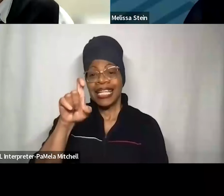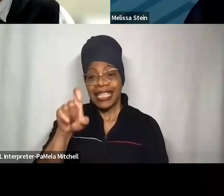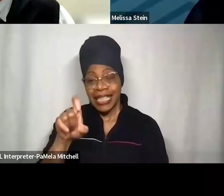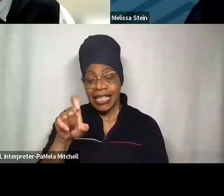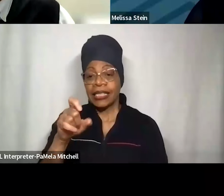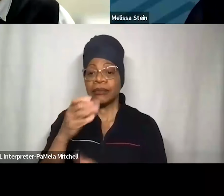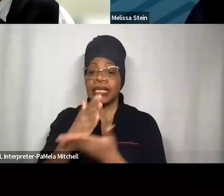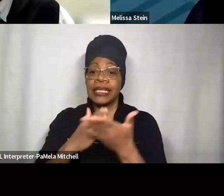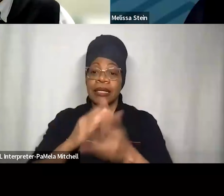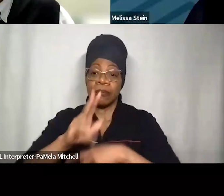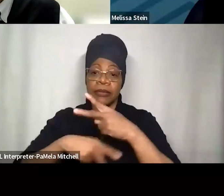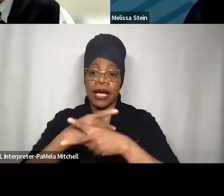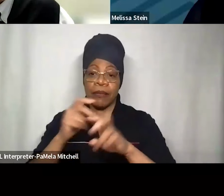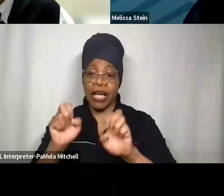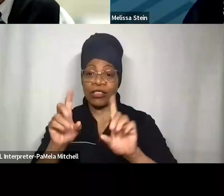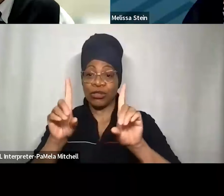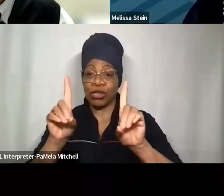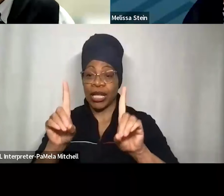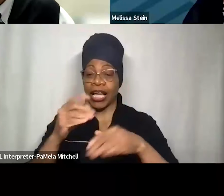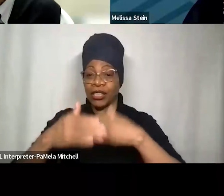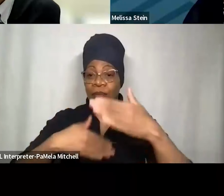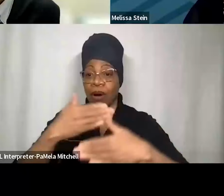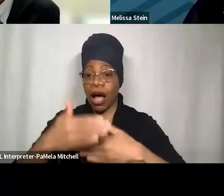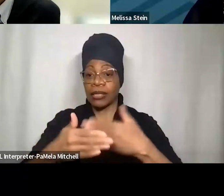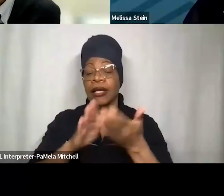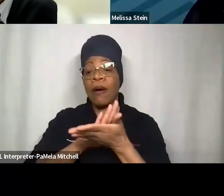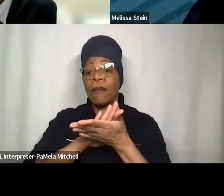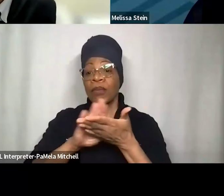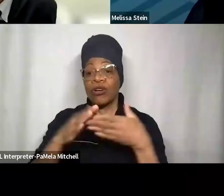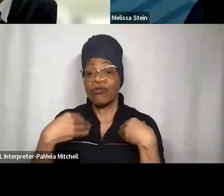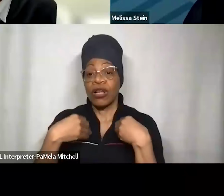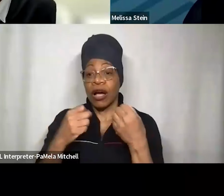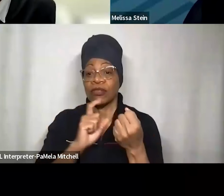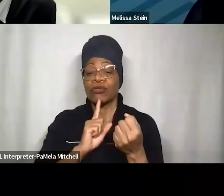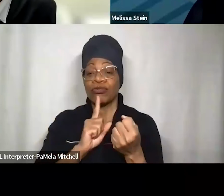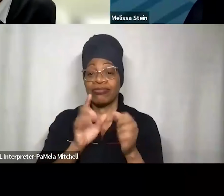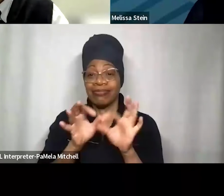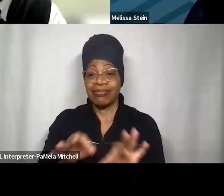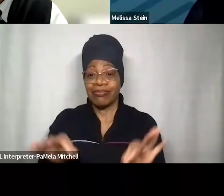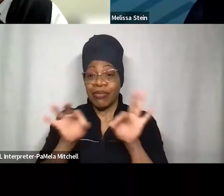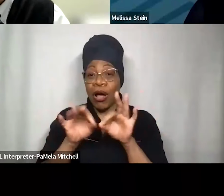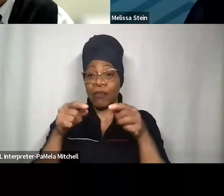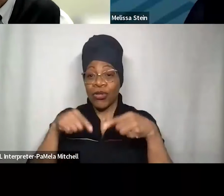And I think peer recovery specialists are really, really critical in this process during that reentry process for that reason,